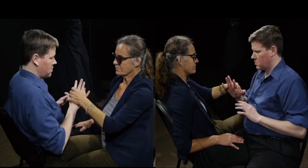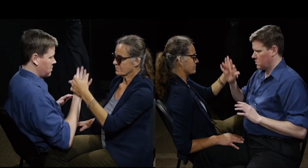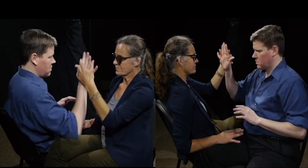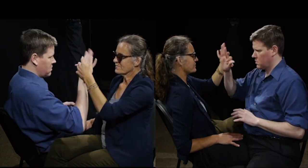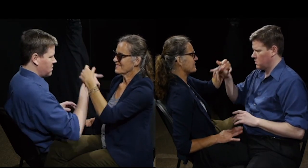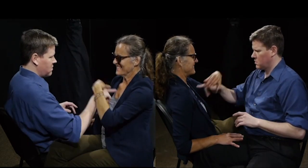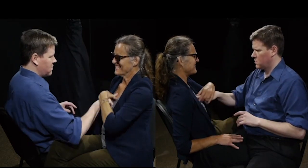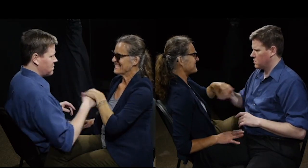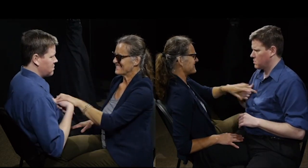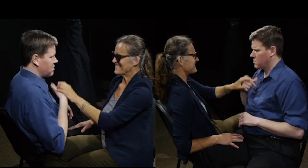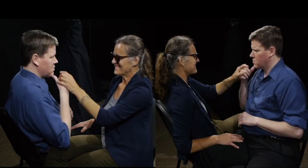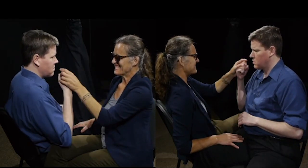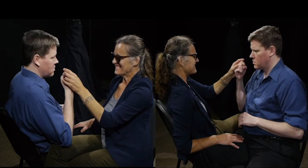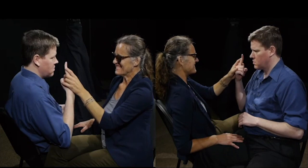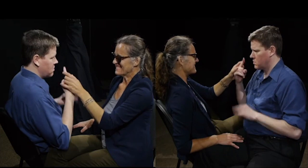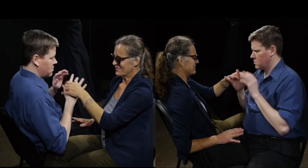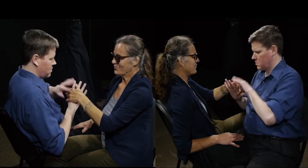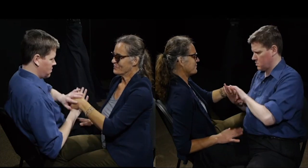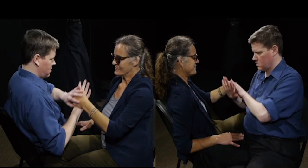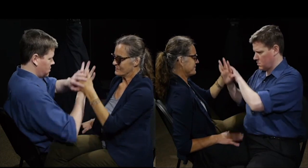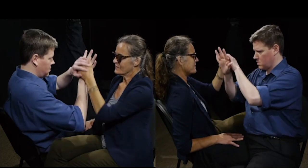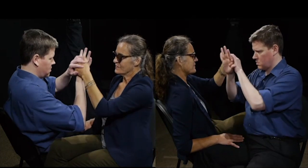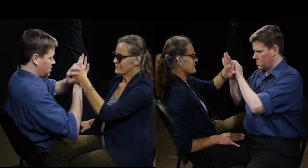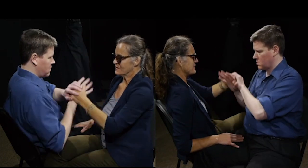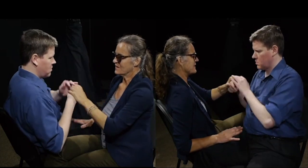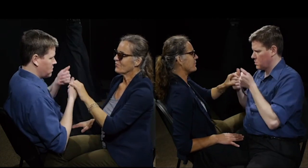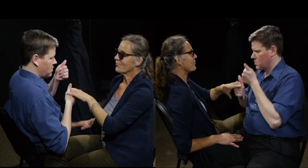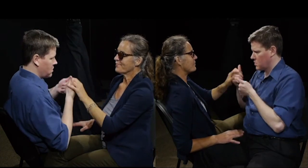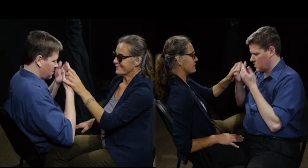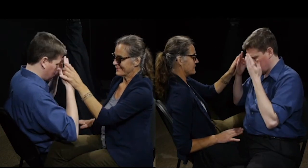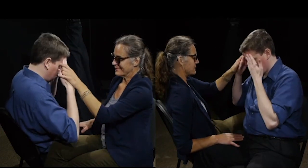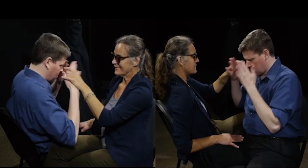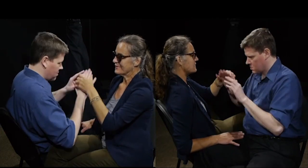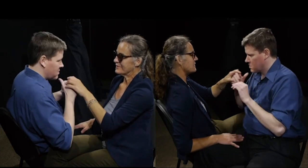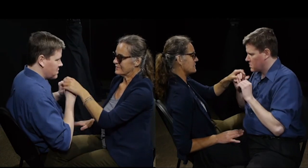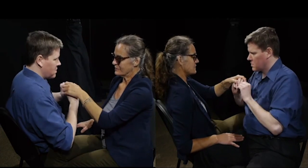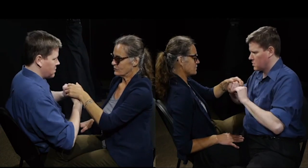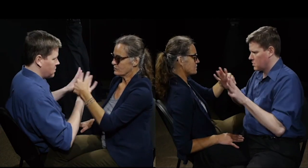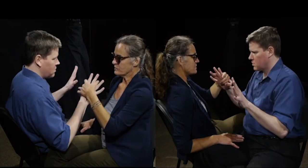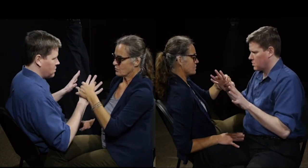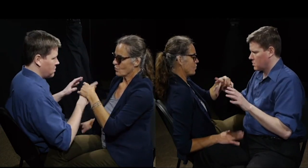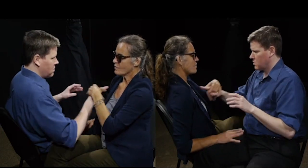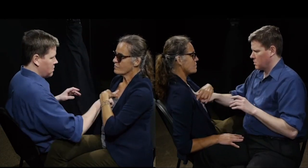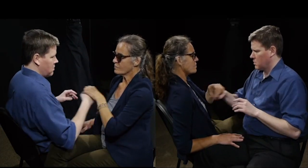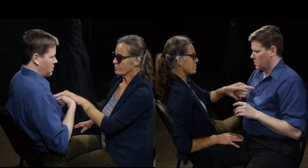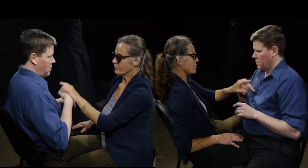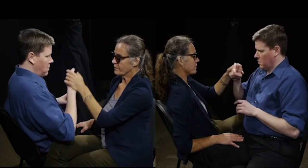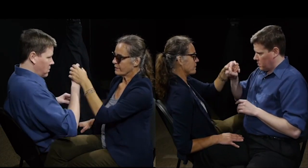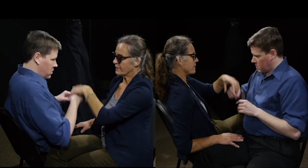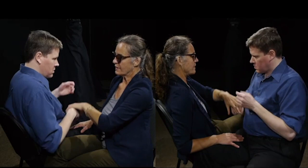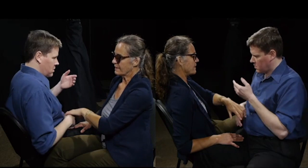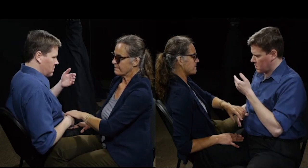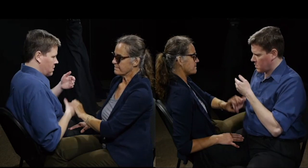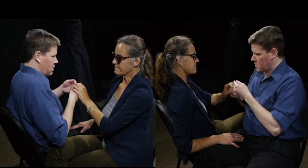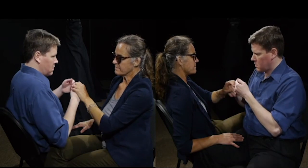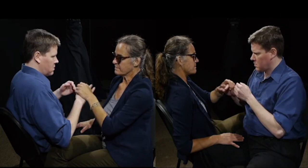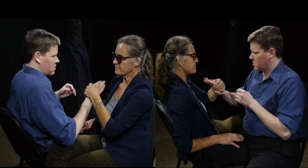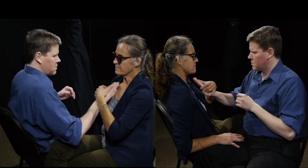where they are produced on the face, making those two words difficult to distinguish from one another. We have a mechanism